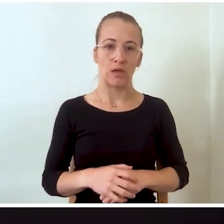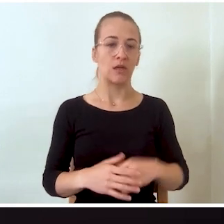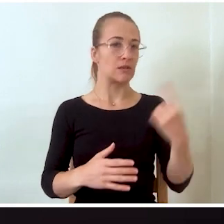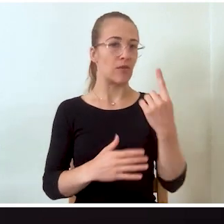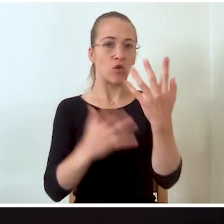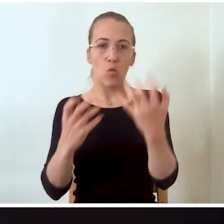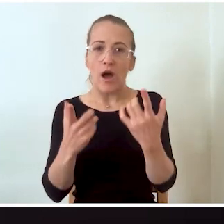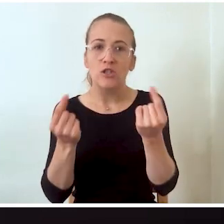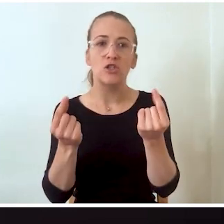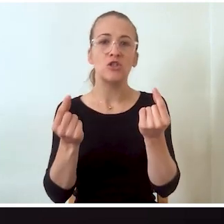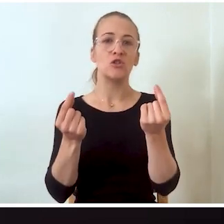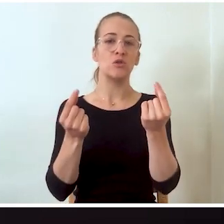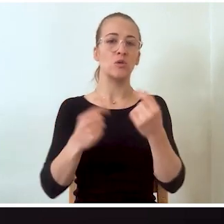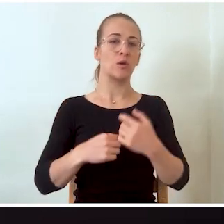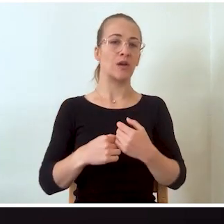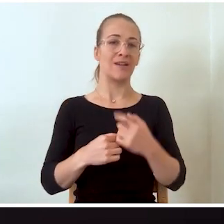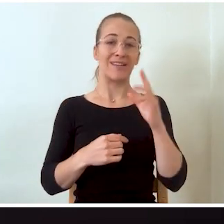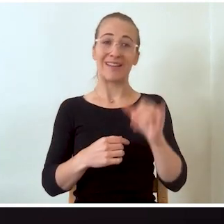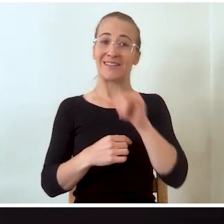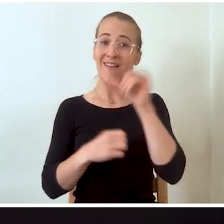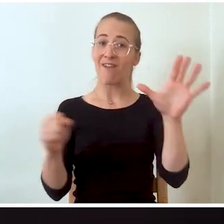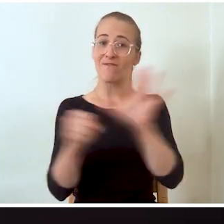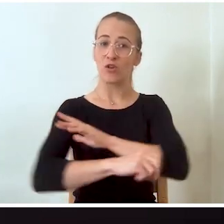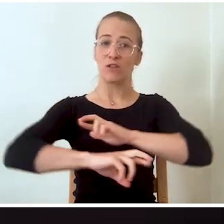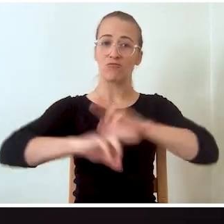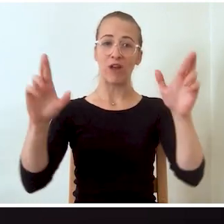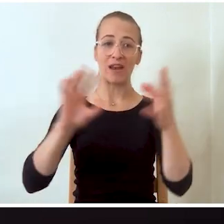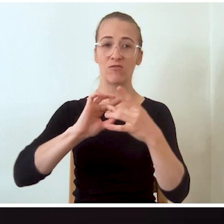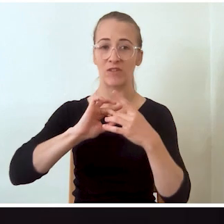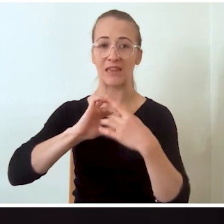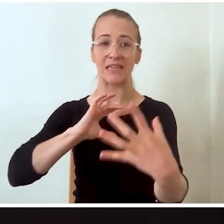that isn't fully ready to be released.